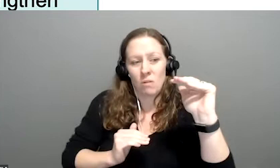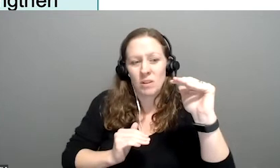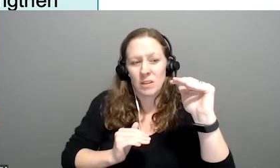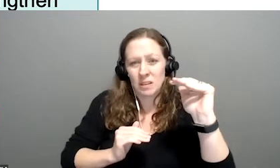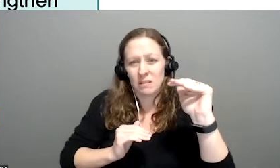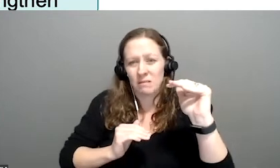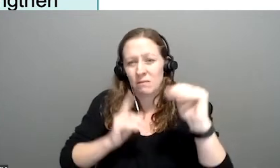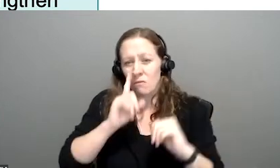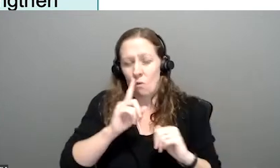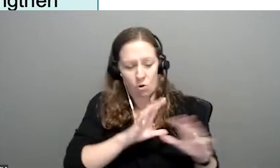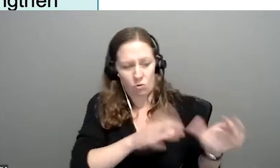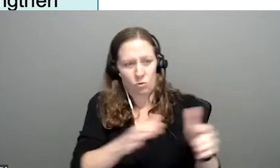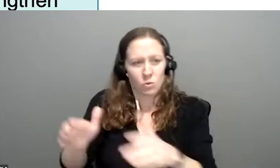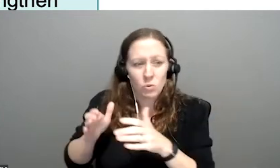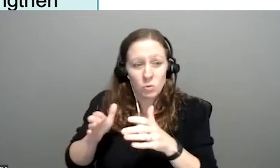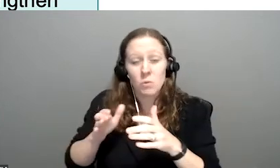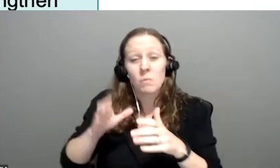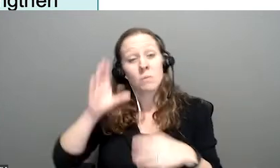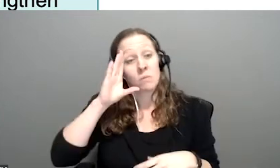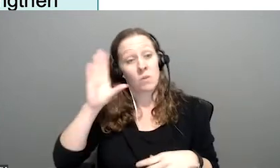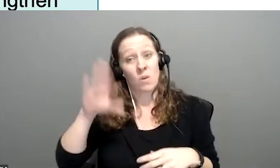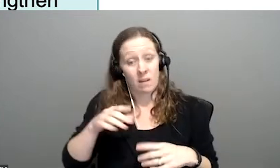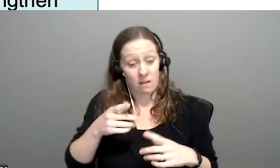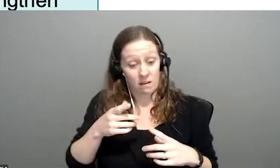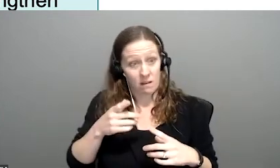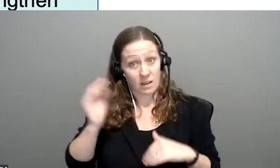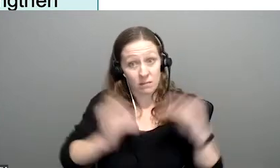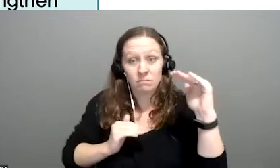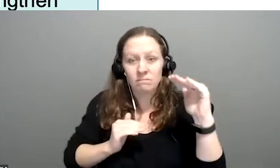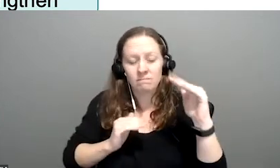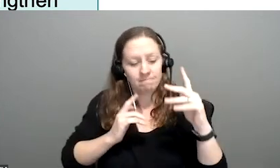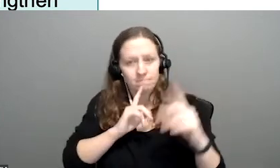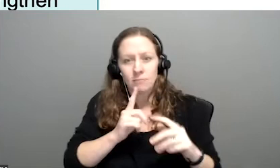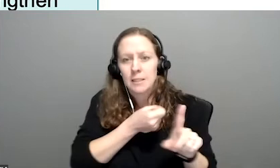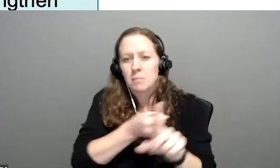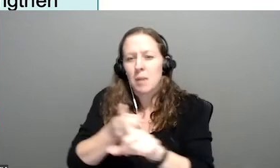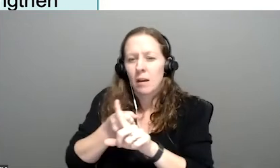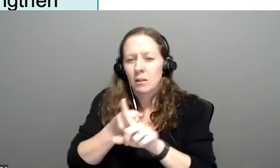differently, and it is really important and helpful for us to unpack these barriers and